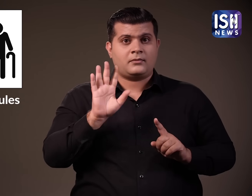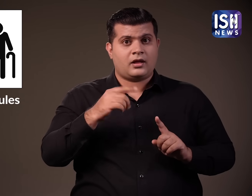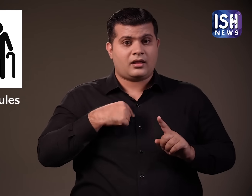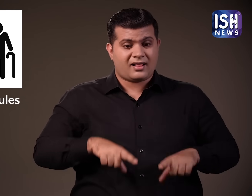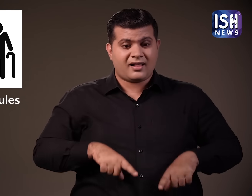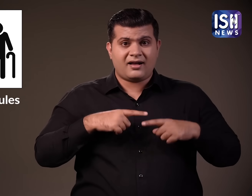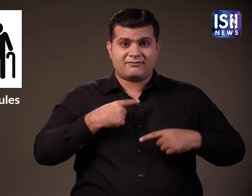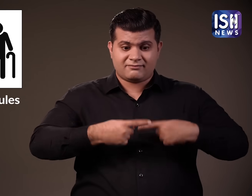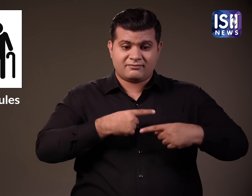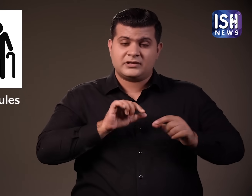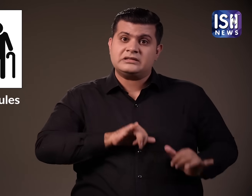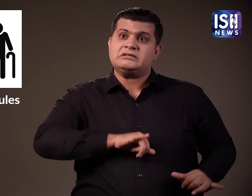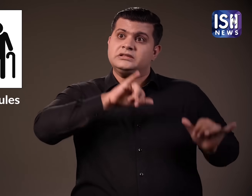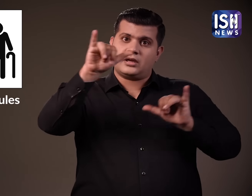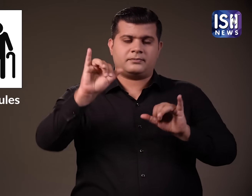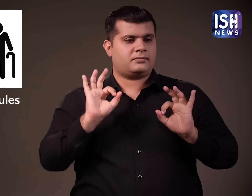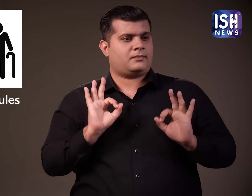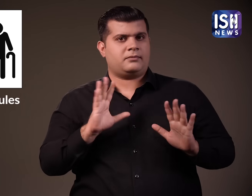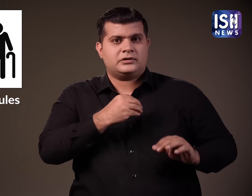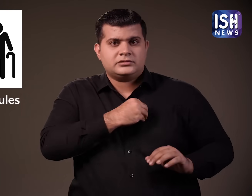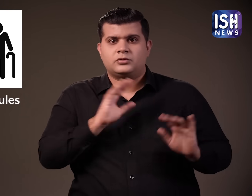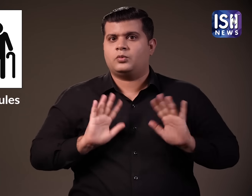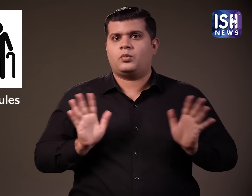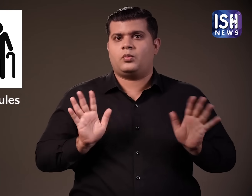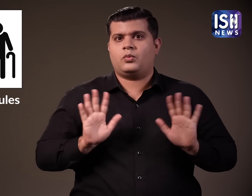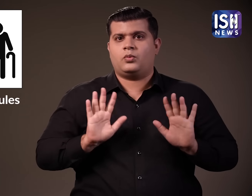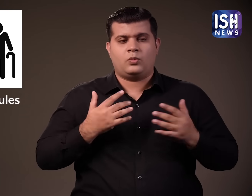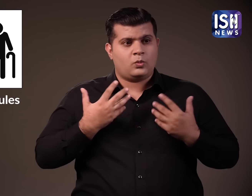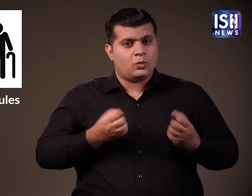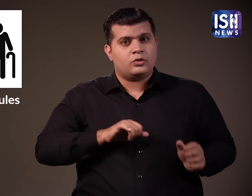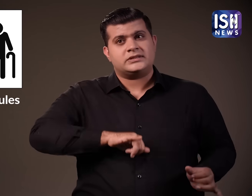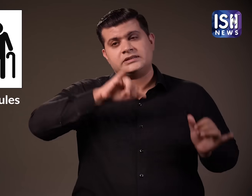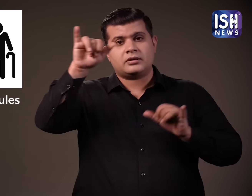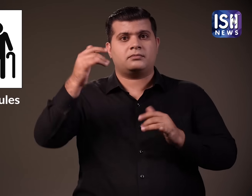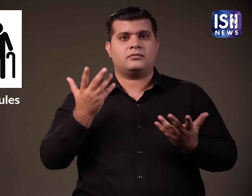If you want to keep up your current lifestyle after retirement,